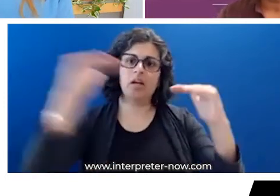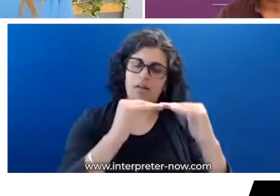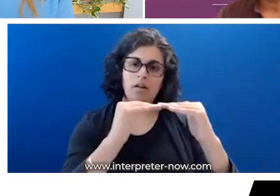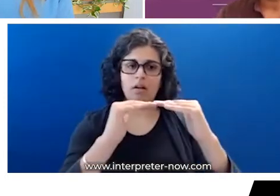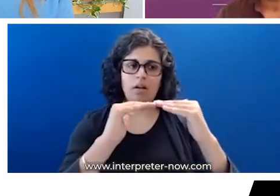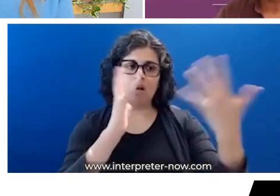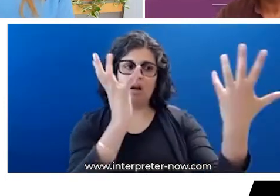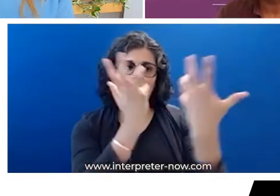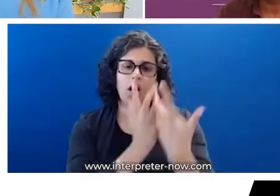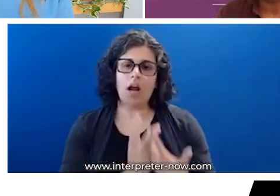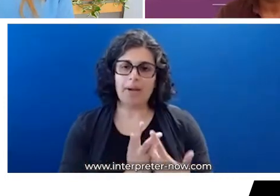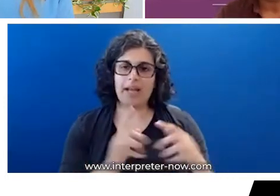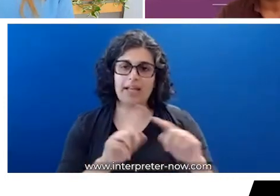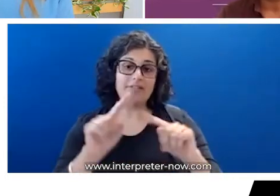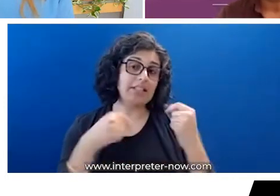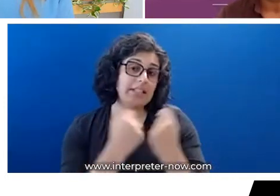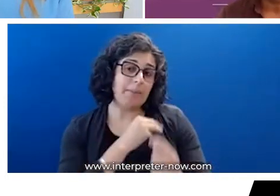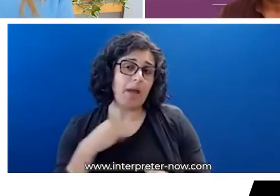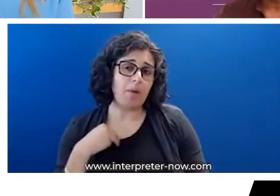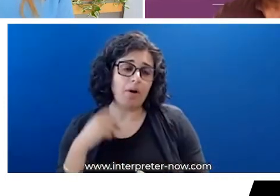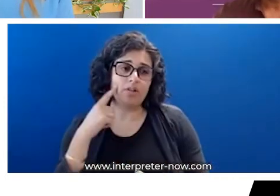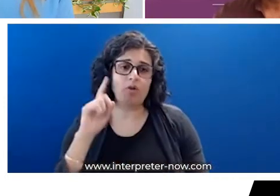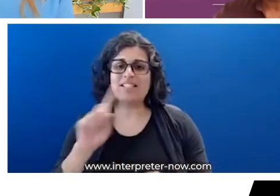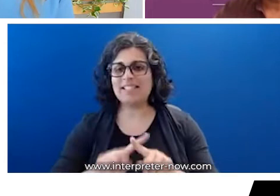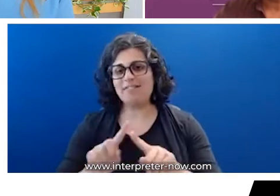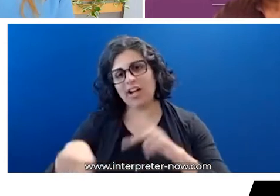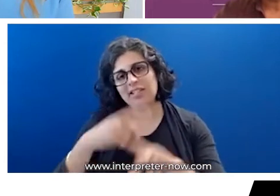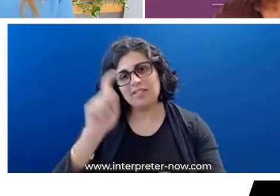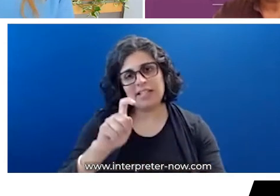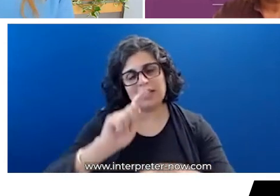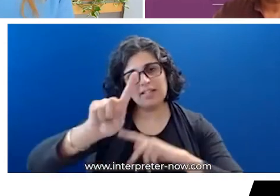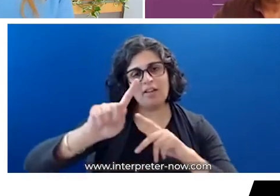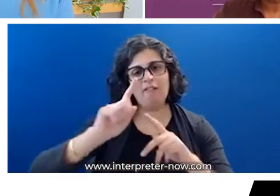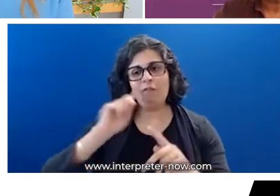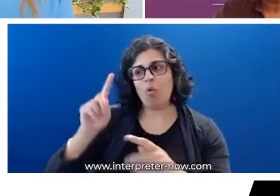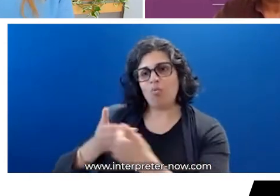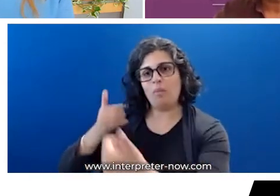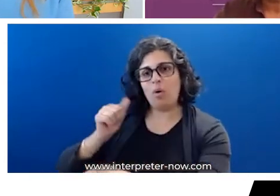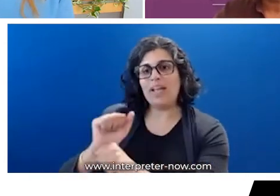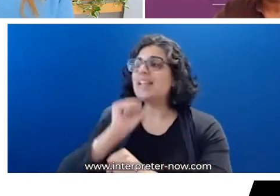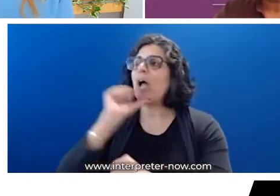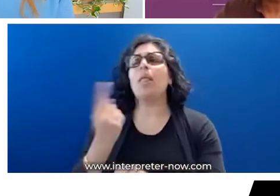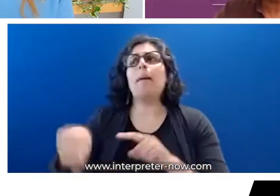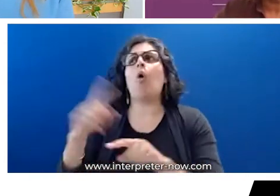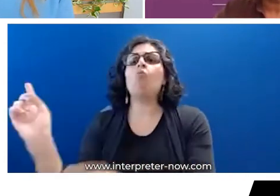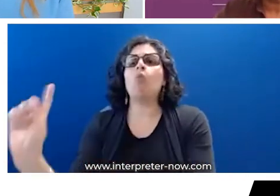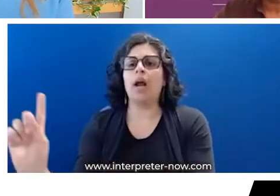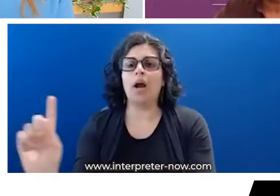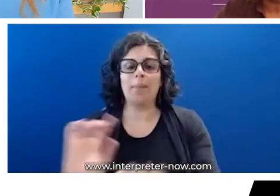with different needs around remote work? It's not just about where people work, but it's also about how they work.